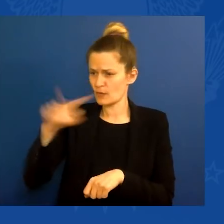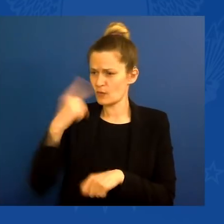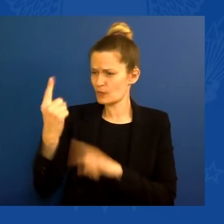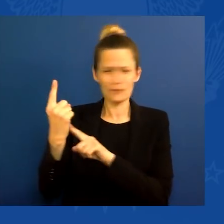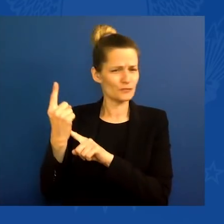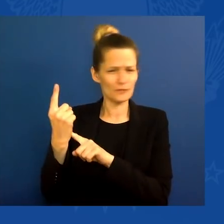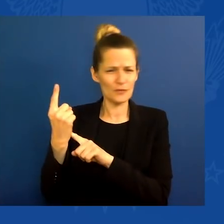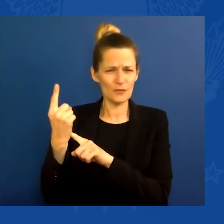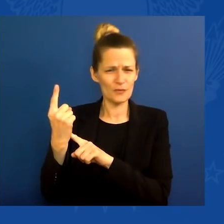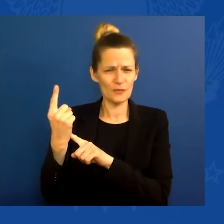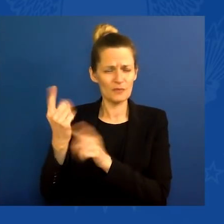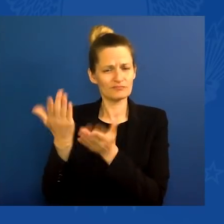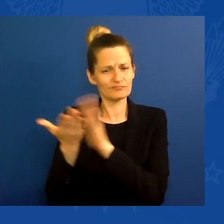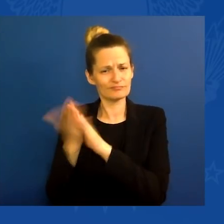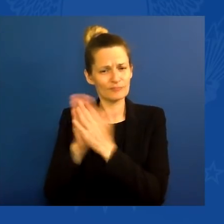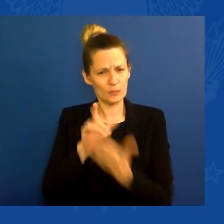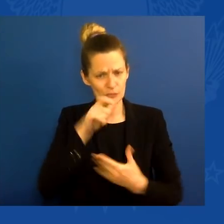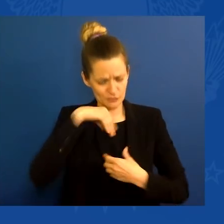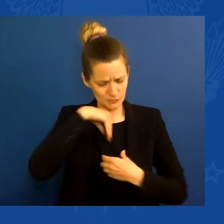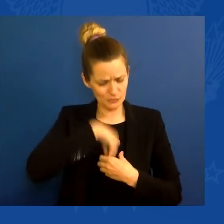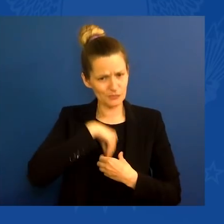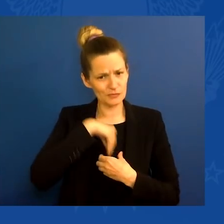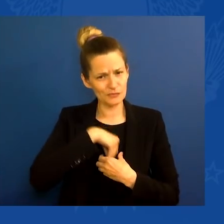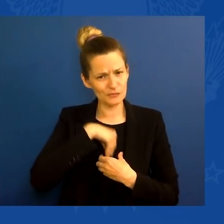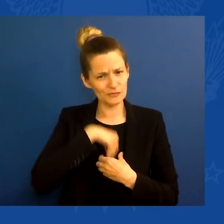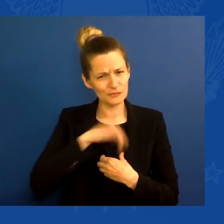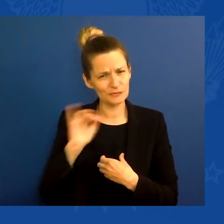I was telling the president of this organization,